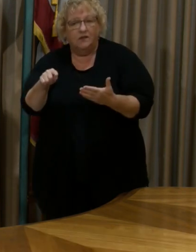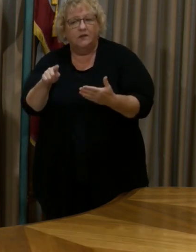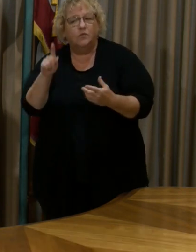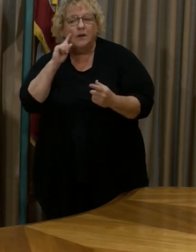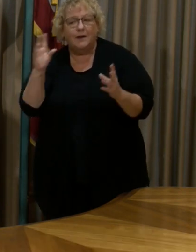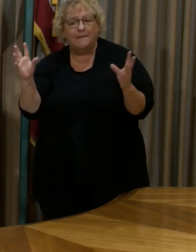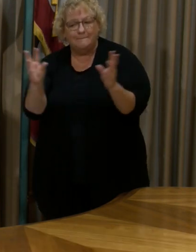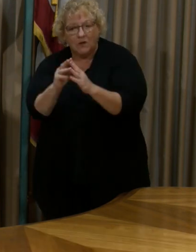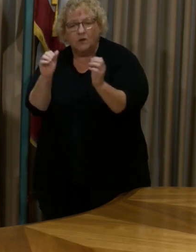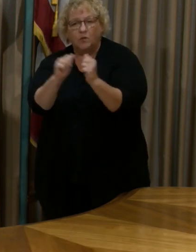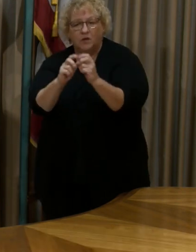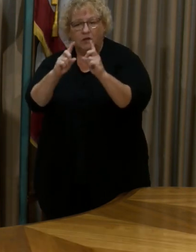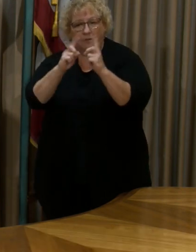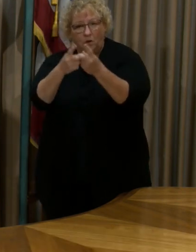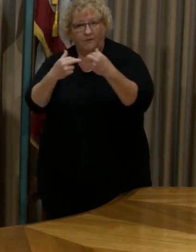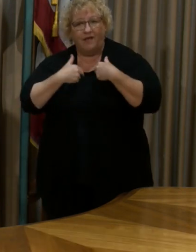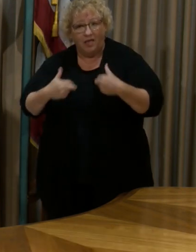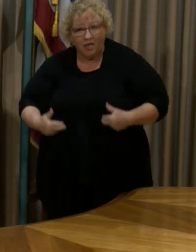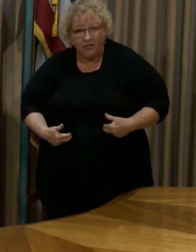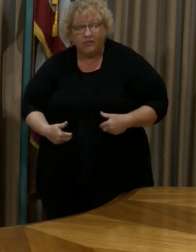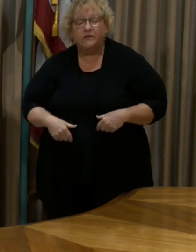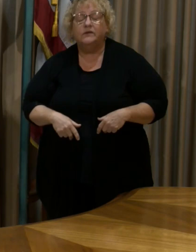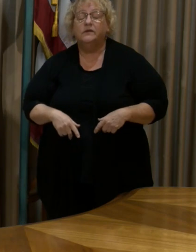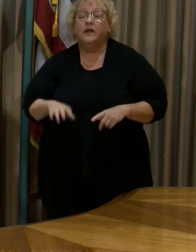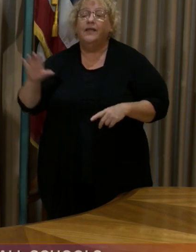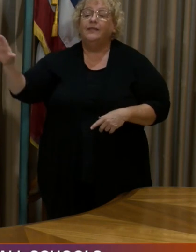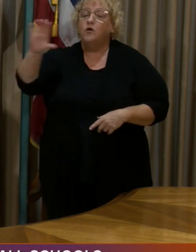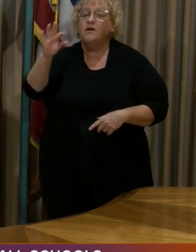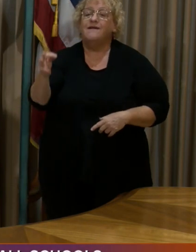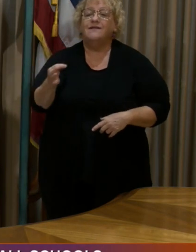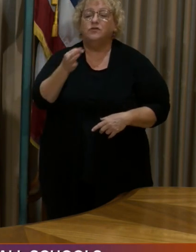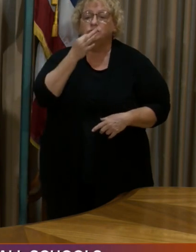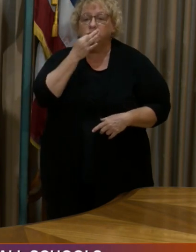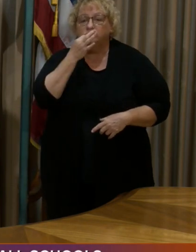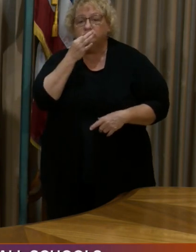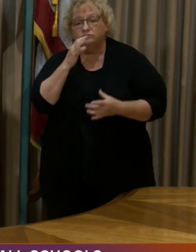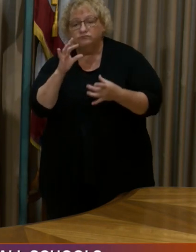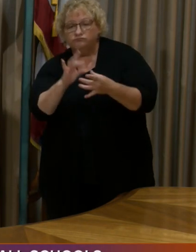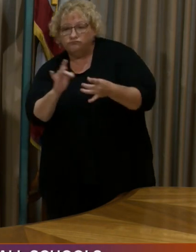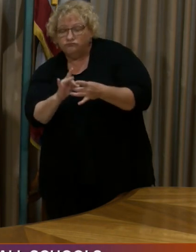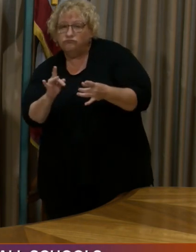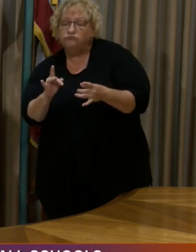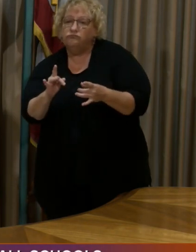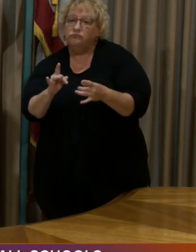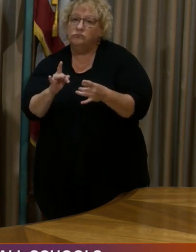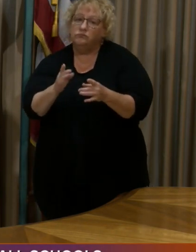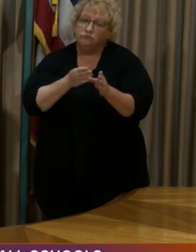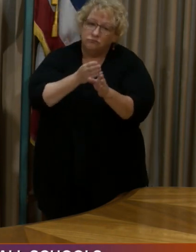THAT DATA ONE OF THE THIS WEEK WAS TO MEET WITH THE DEPARTMENT OF HEALTH HEALTH